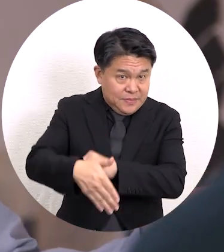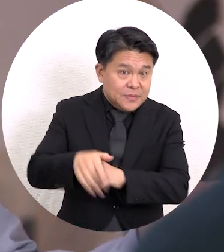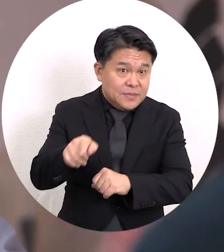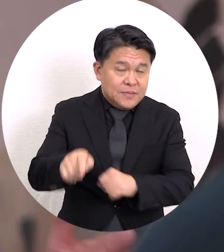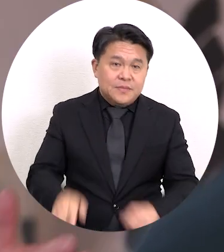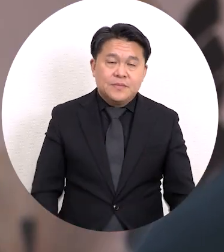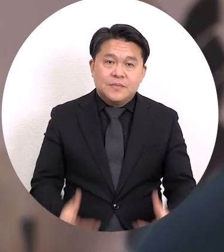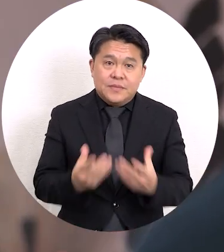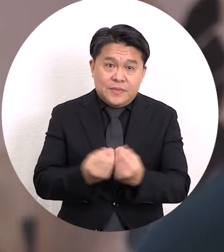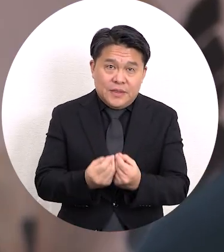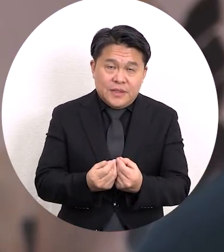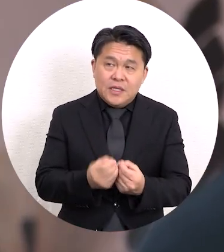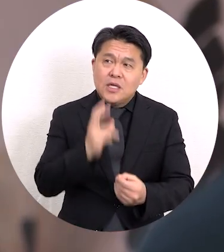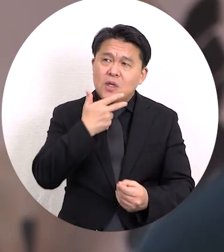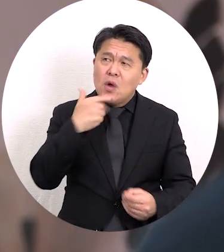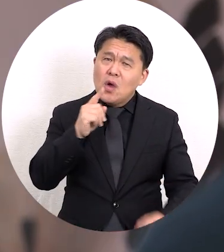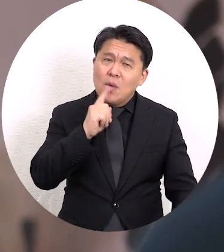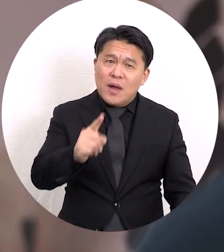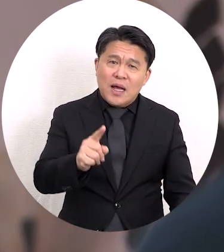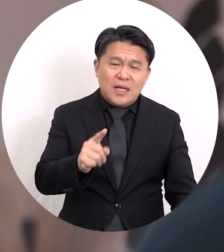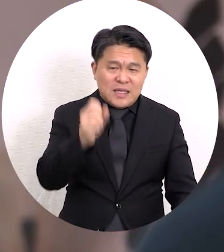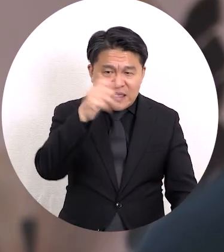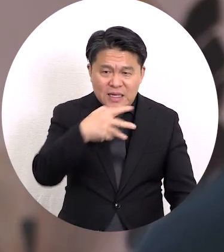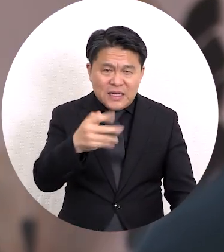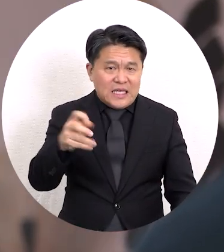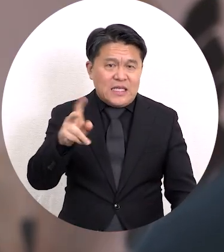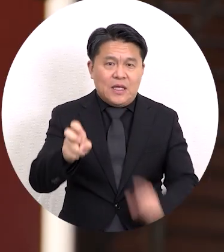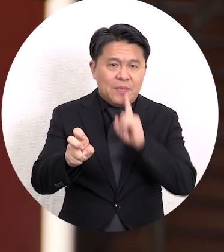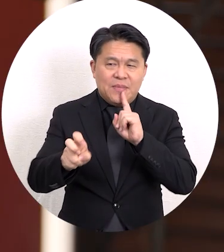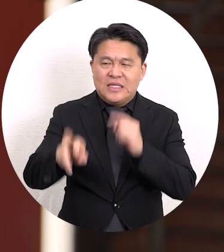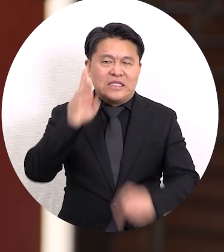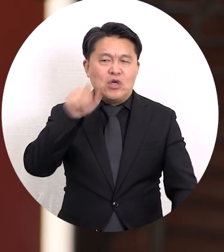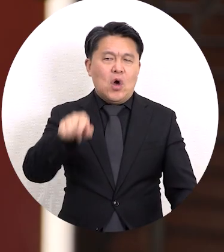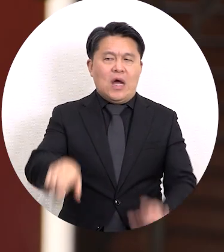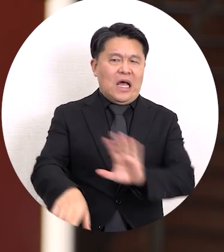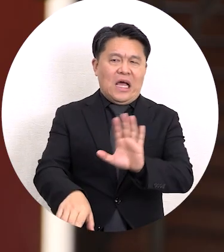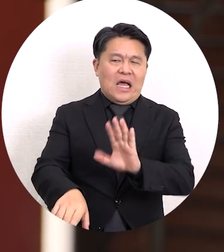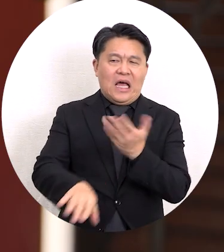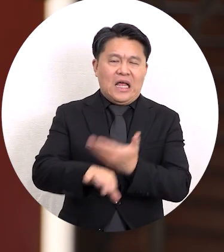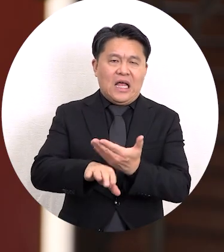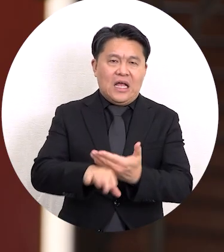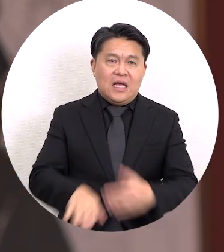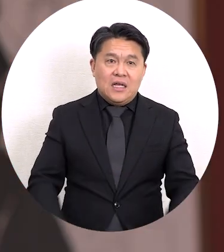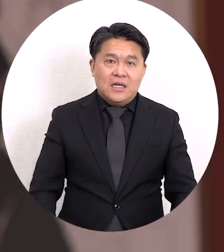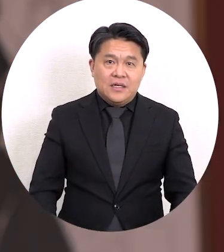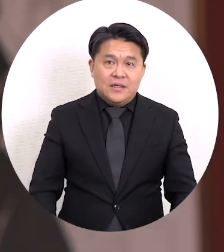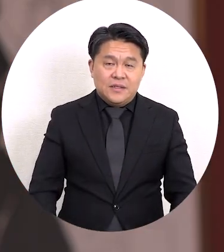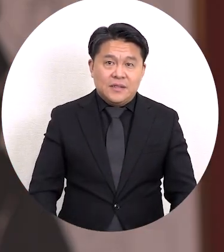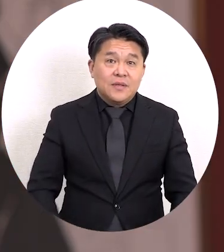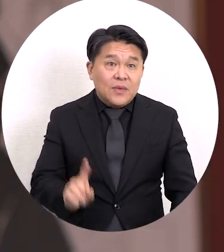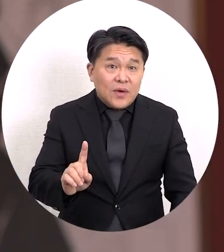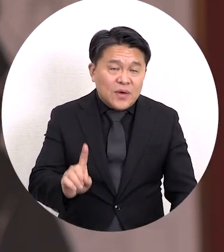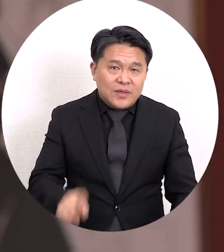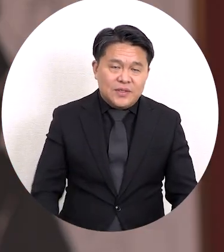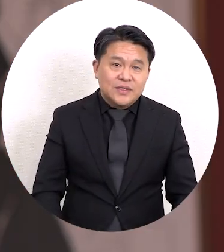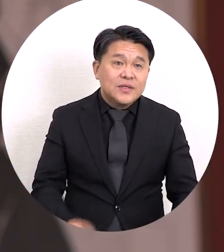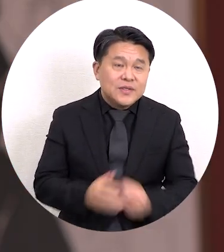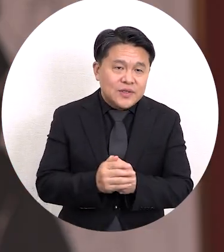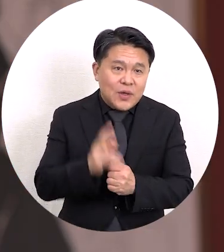So, when translating jangdan into English, saying just "rhythm" is absolutely inappropriate So, it's called a rhythmic pattern,